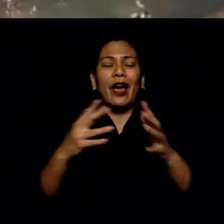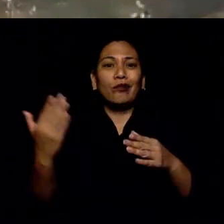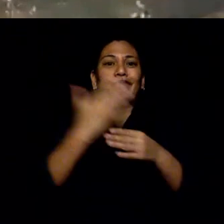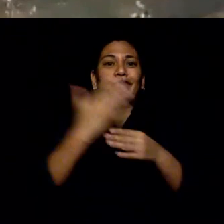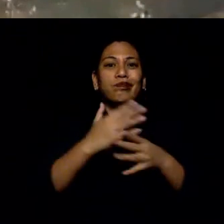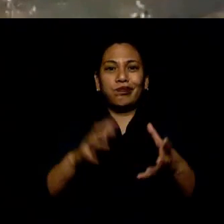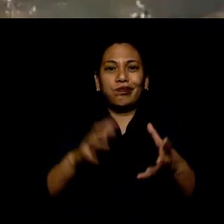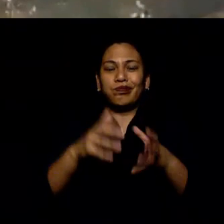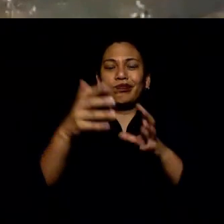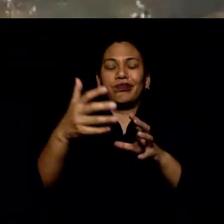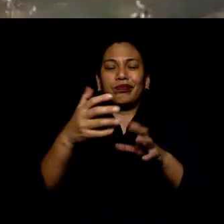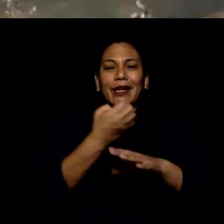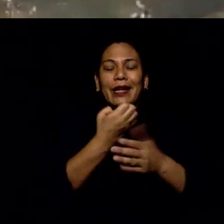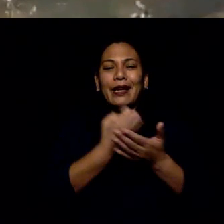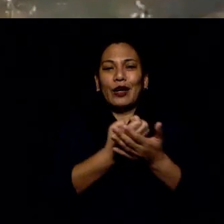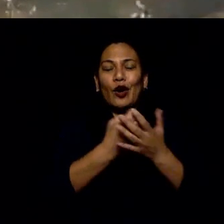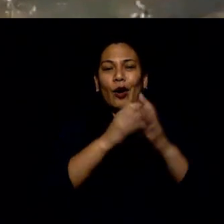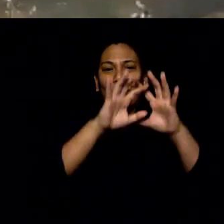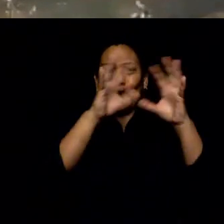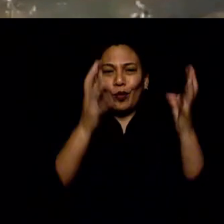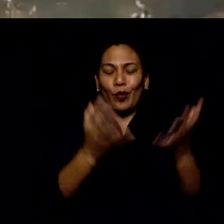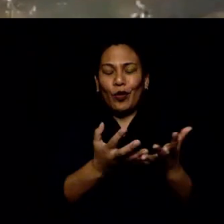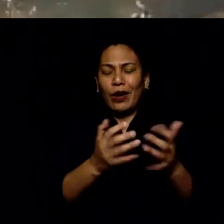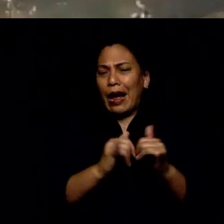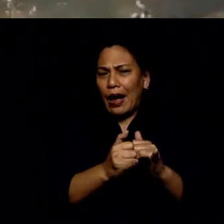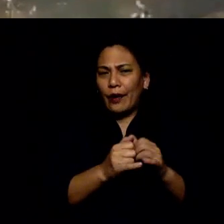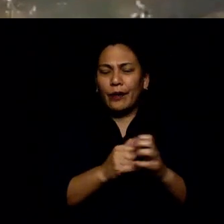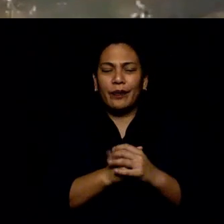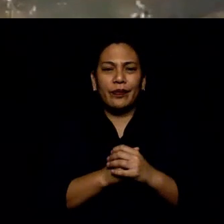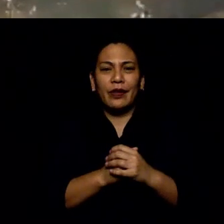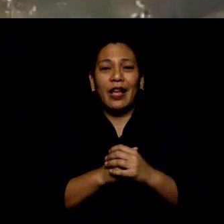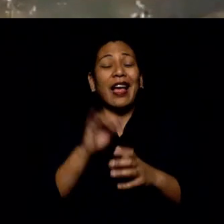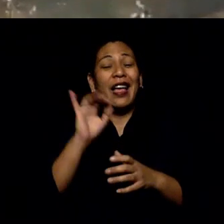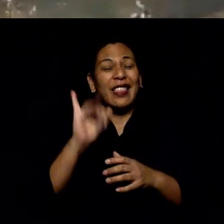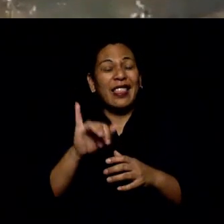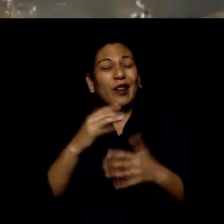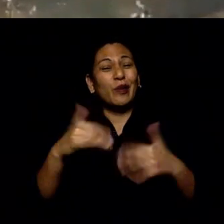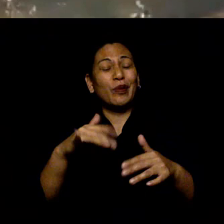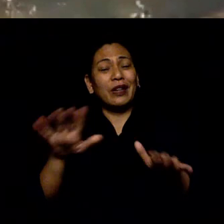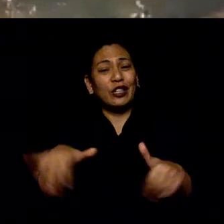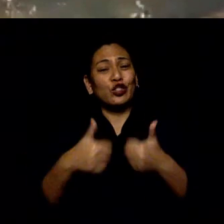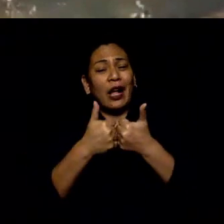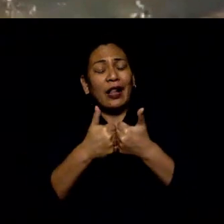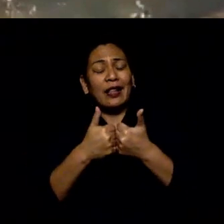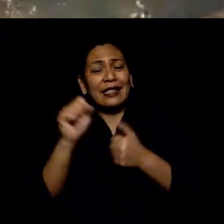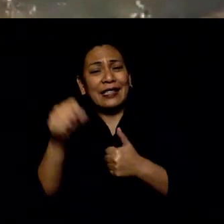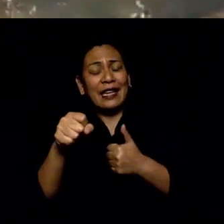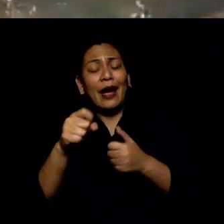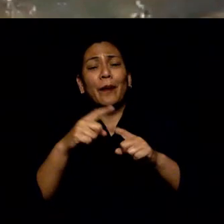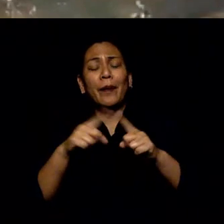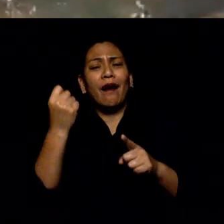And that is, uh, That is a big challenge, but there are, there are certain things that can be done.